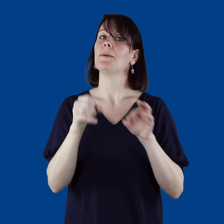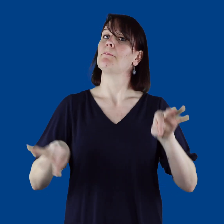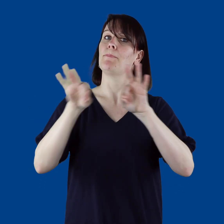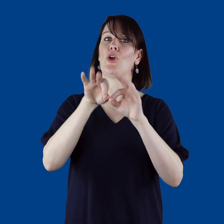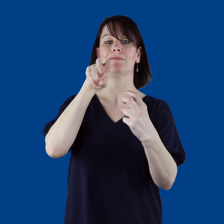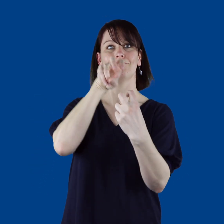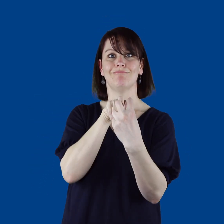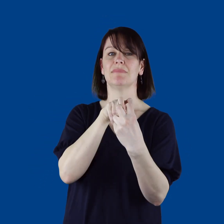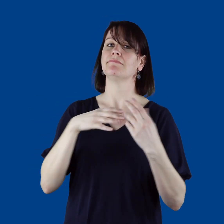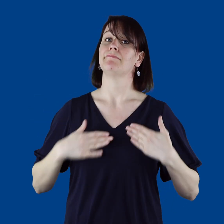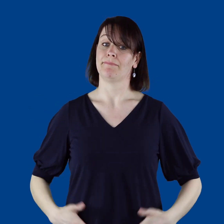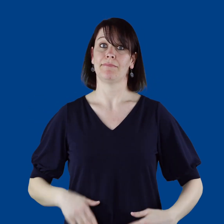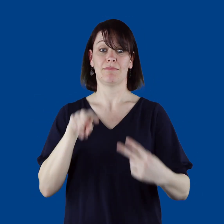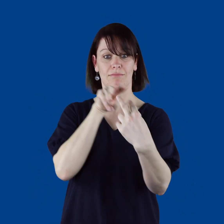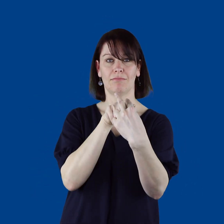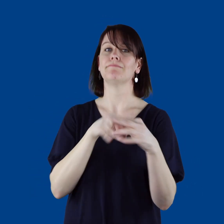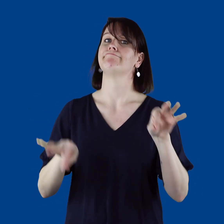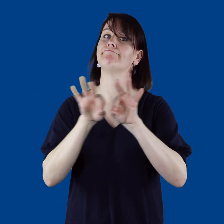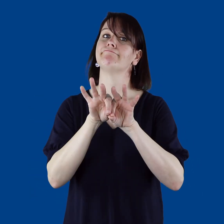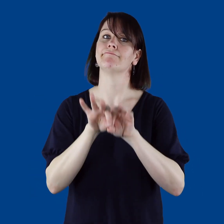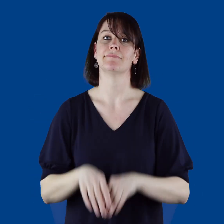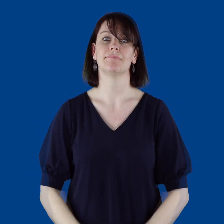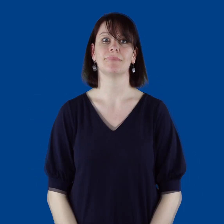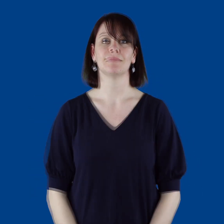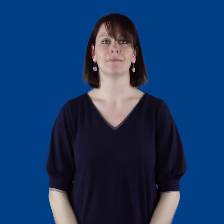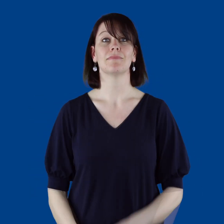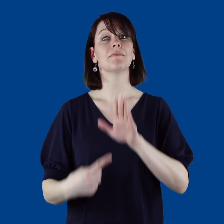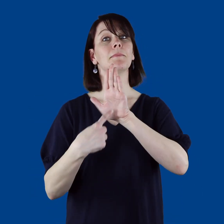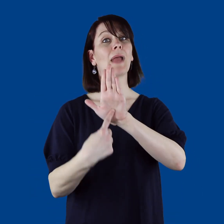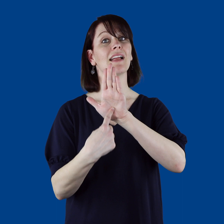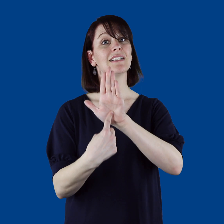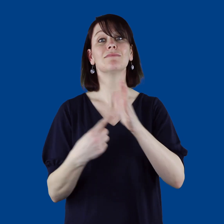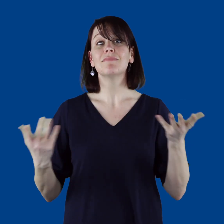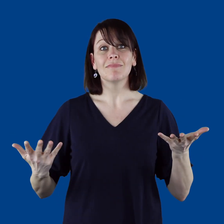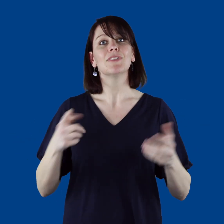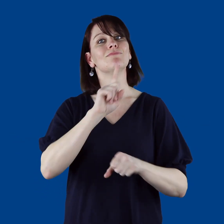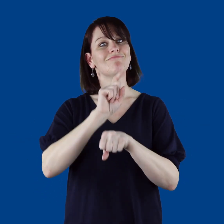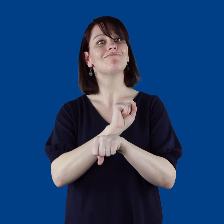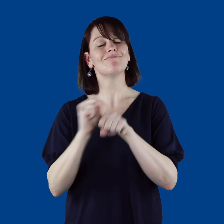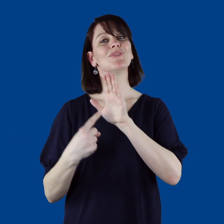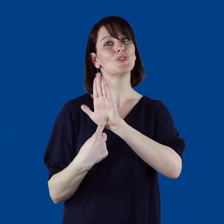vision to acquire language so optimal positioning is important. Modeling is a strategy where you are